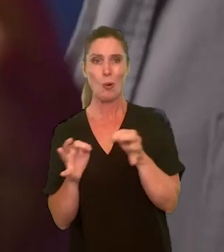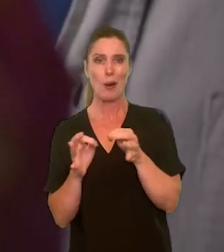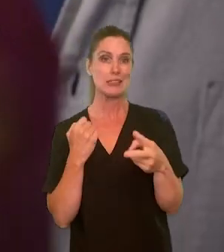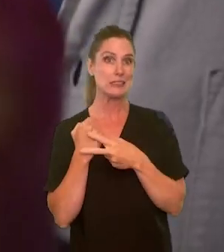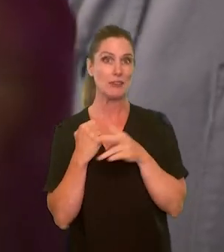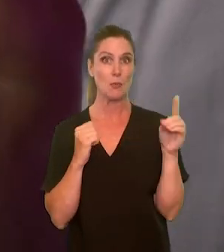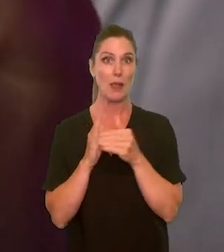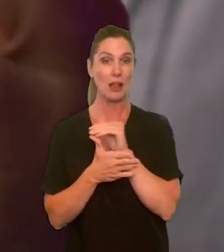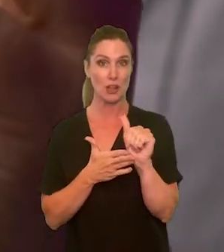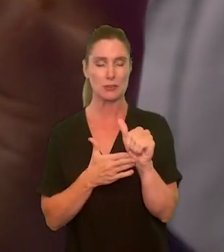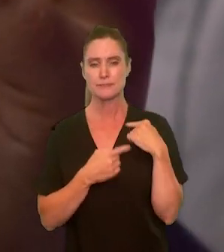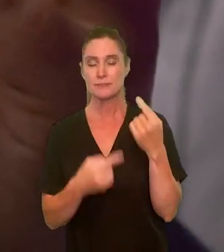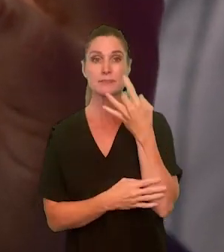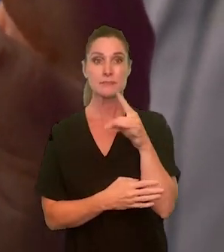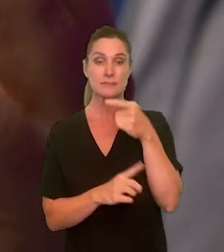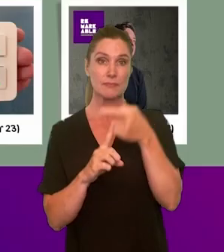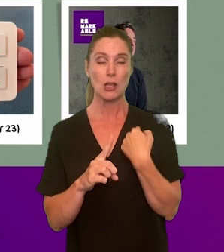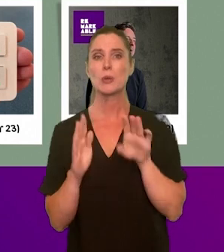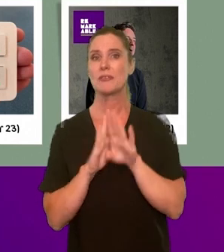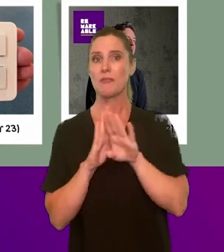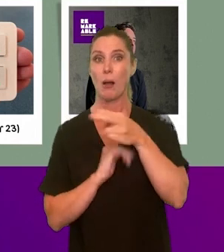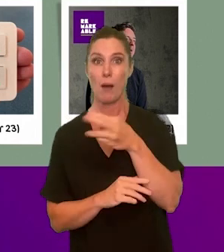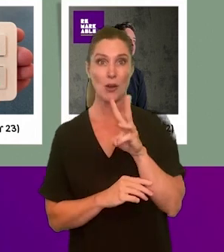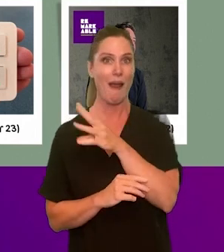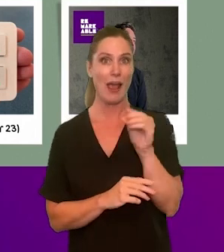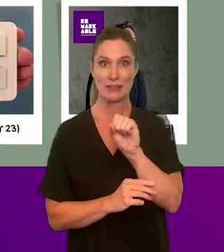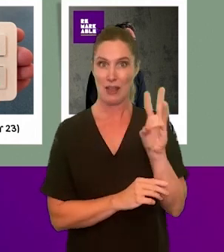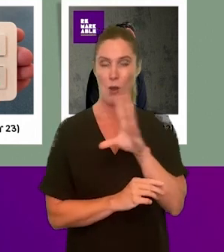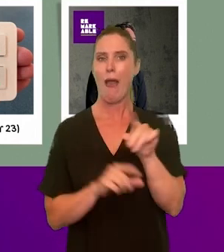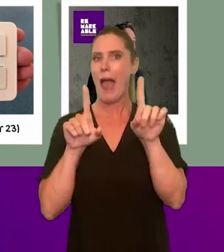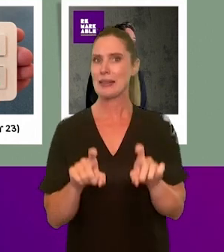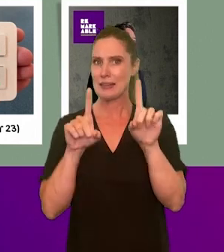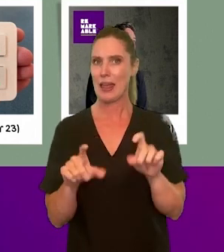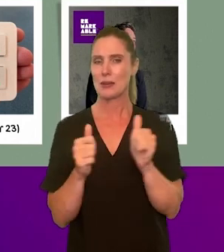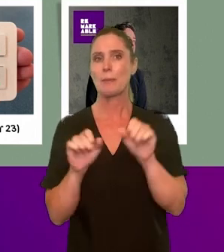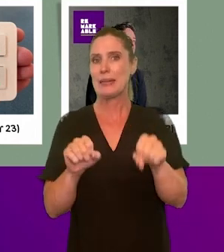Over the past 18 months, we've developed the hardware and software, and tested with new potential users.